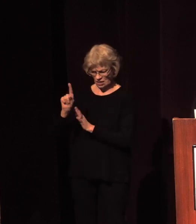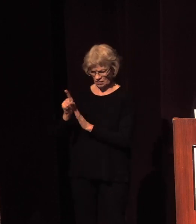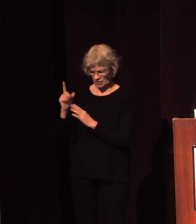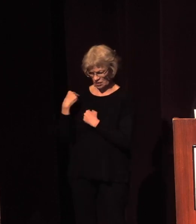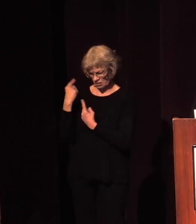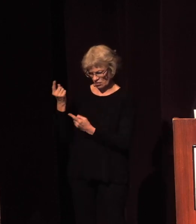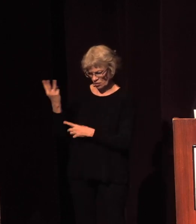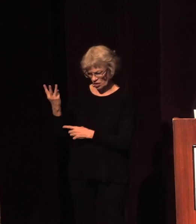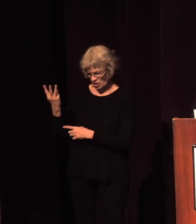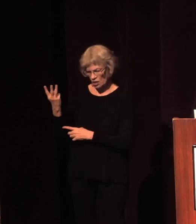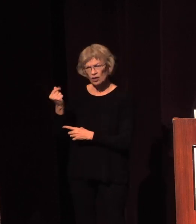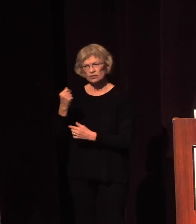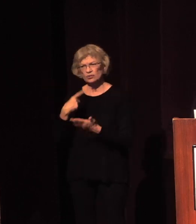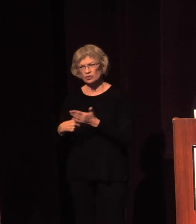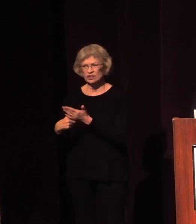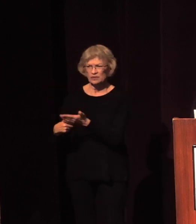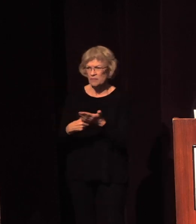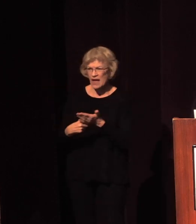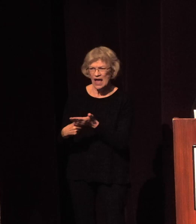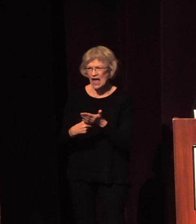Academic Senate spent 90 minutes on Wednesday debating the